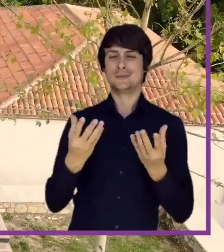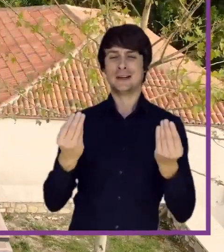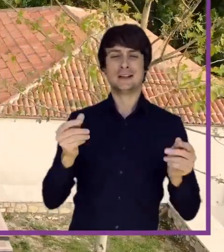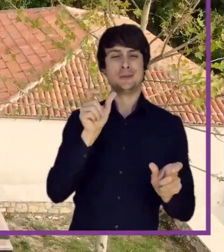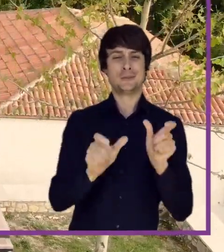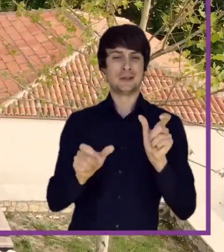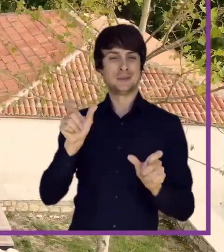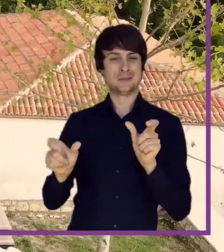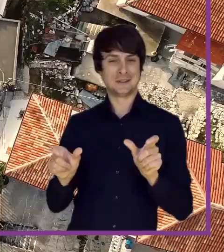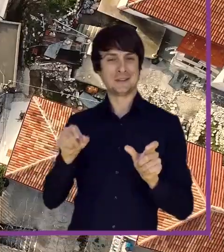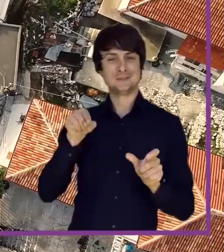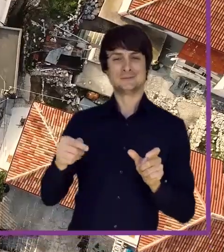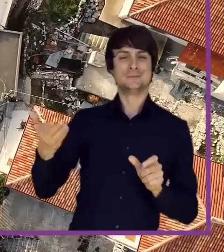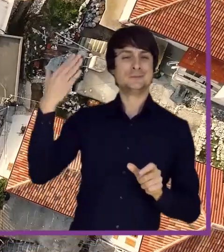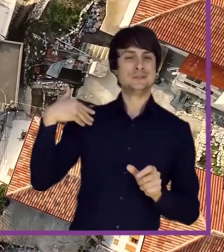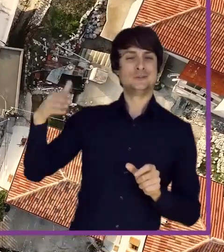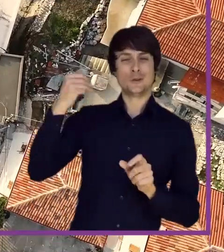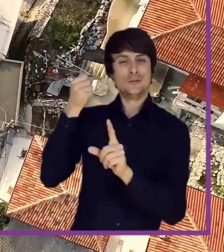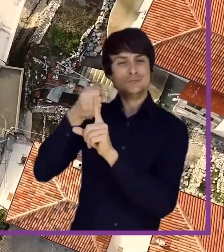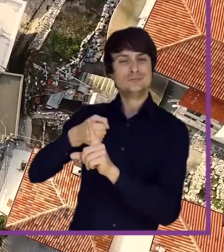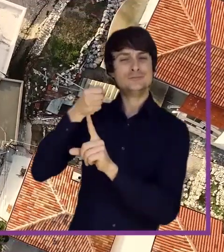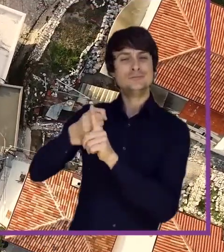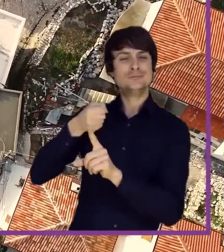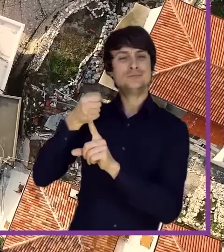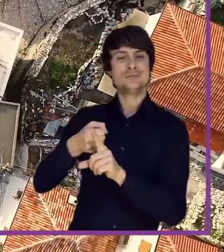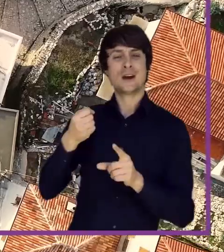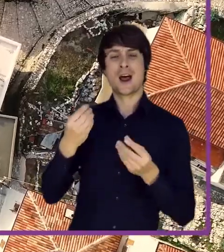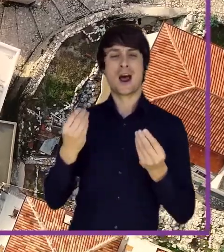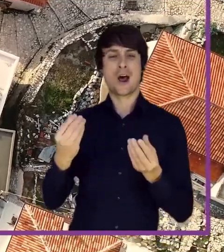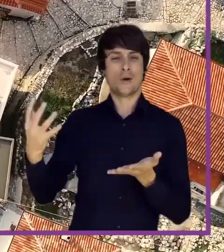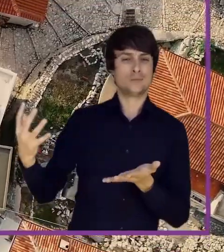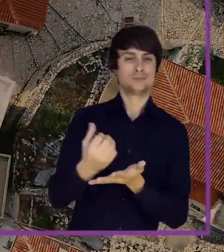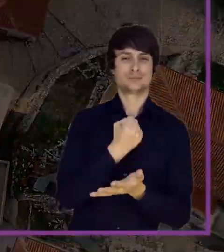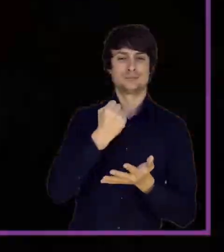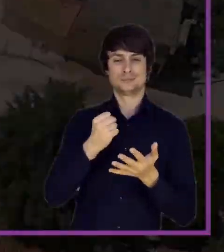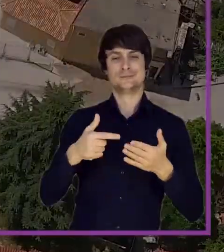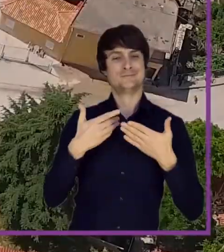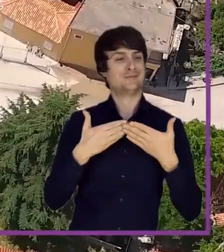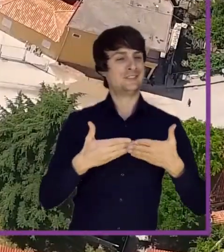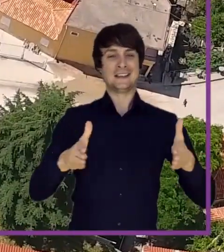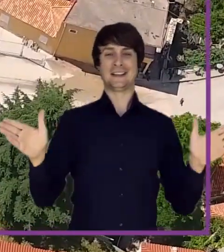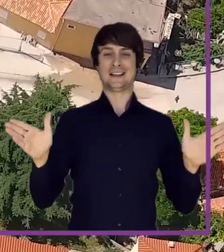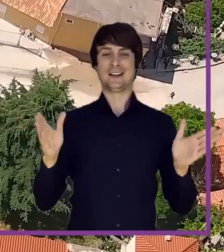above the obelisk in the center of the village, known as the Heroes’ Square. Among them are Kozma Nushi, who became involved in the anti-fascist movement and was shot in Mathauzen